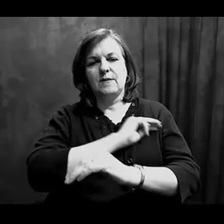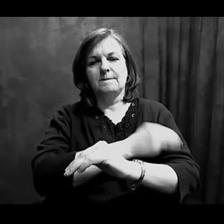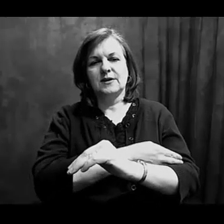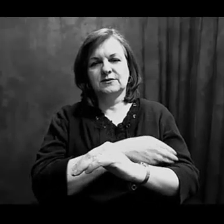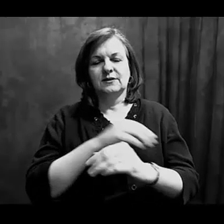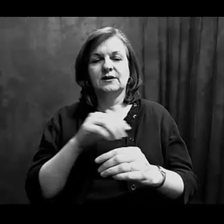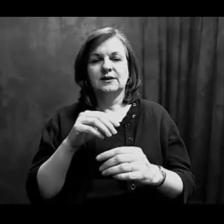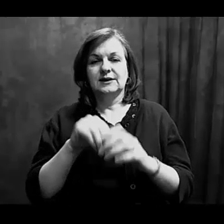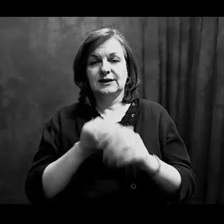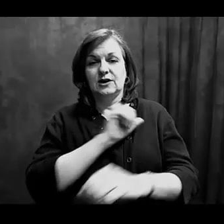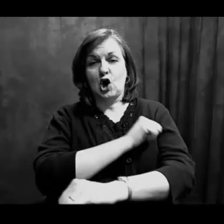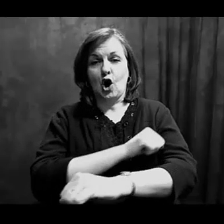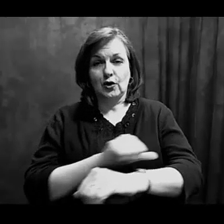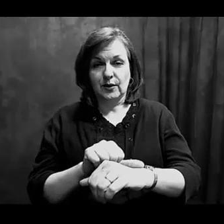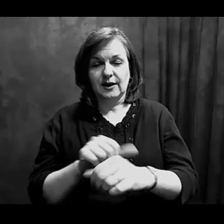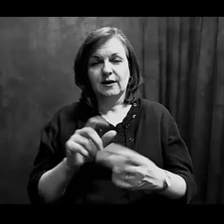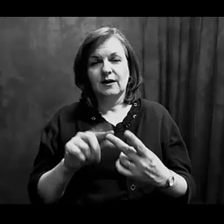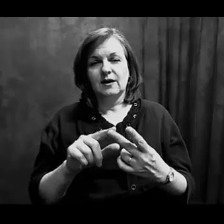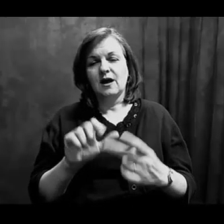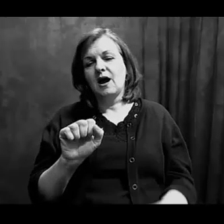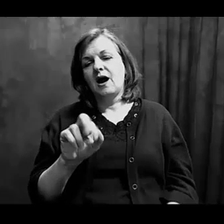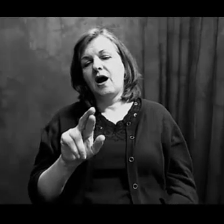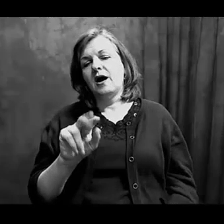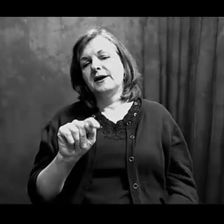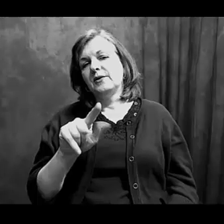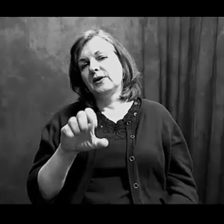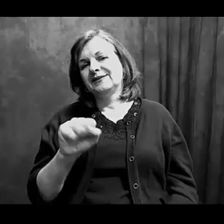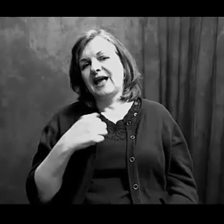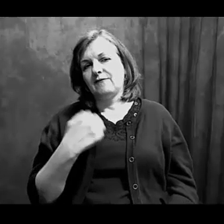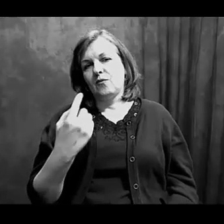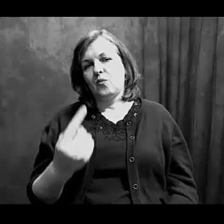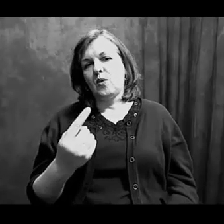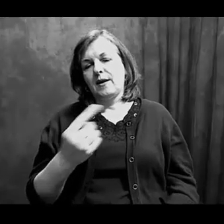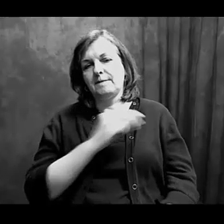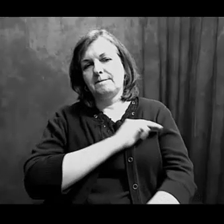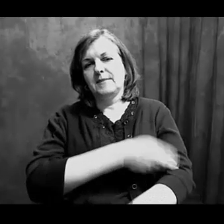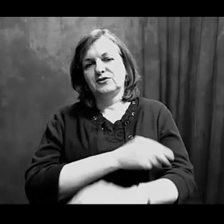and the arterials we are looking typically the single layer of muscle and then we get down